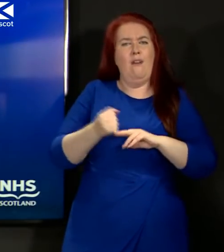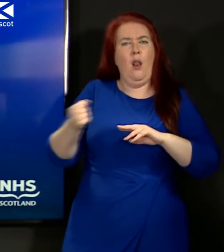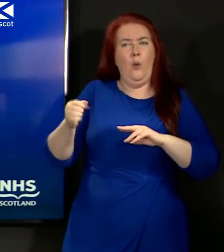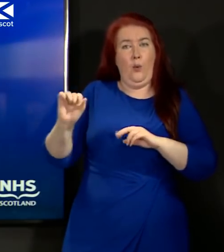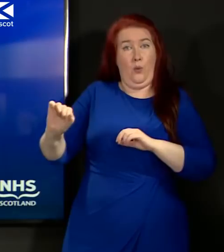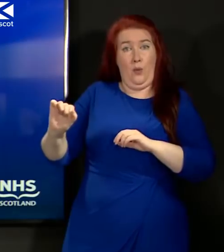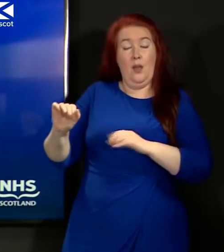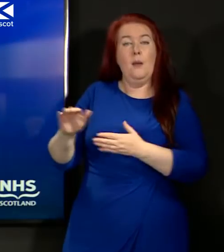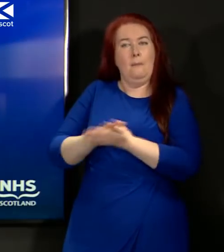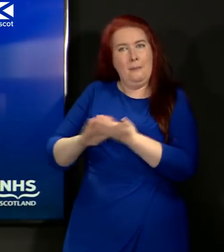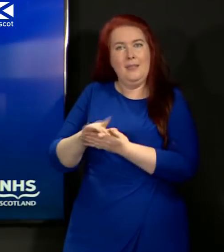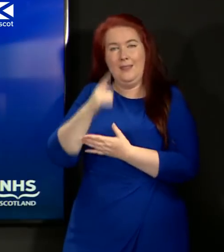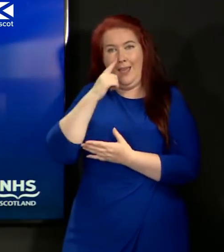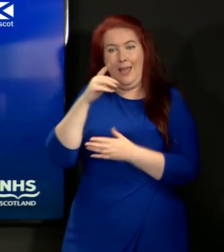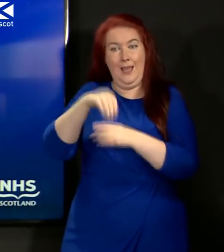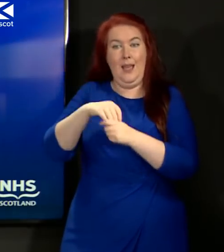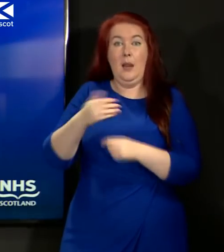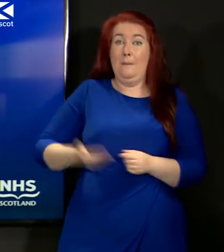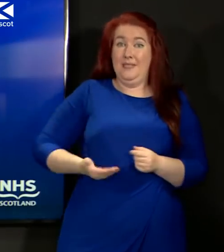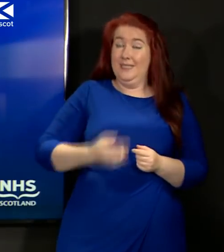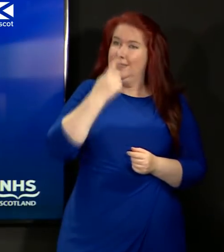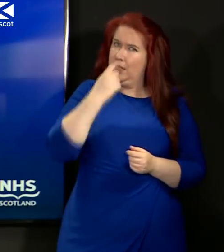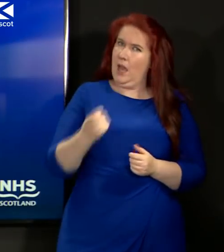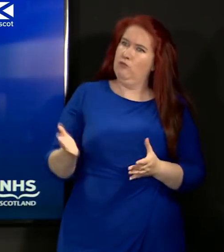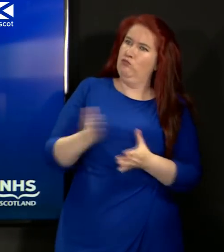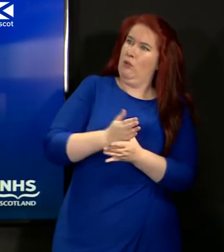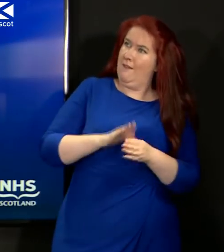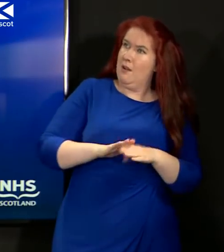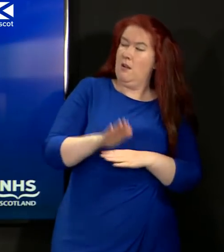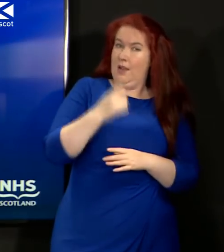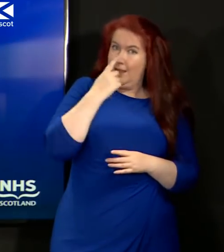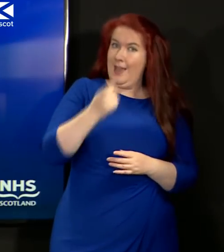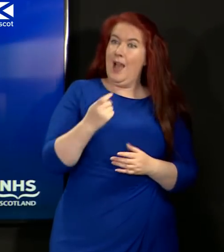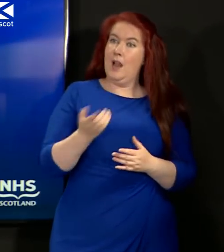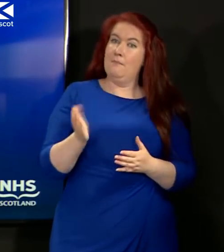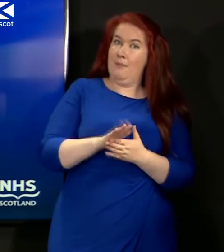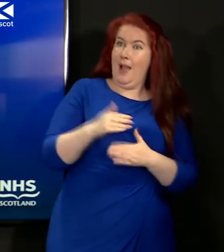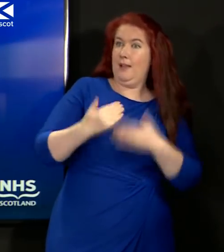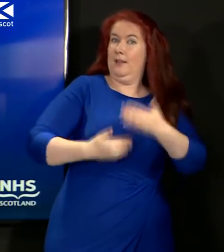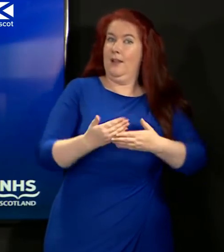with businesses that can recover and return, but not all will. So in a sense the job retention